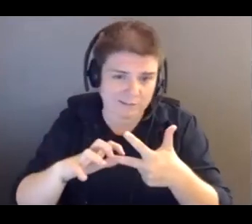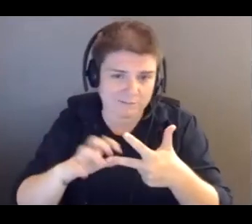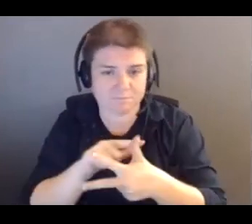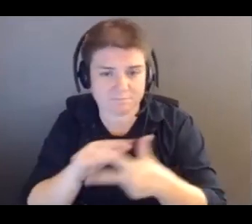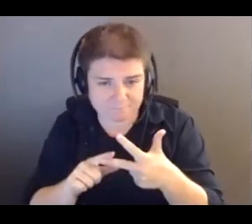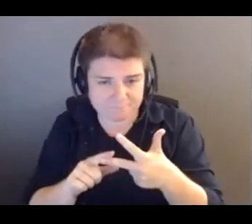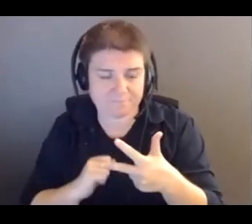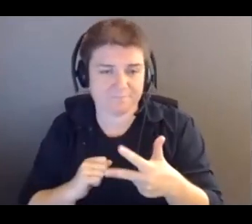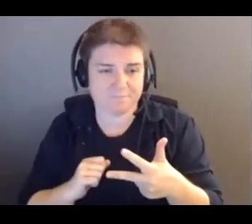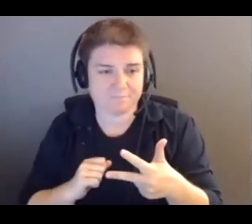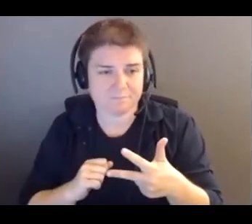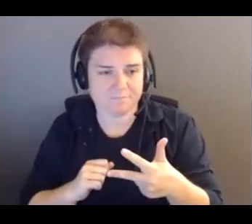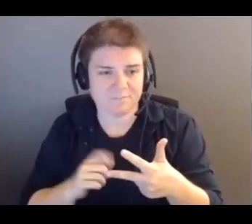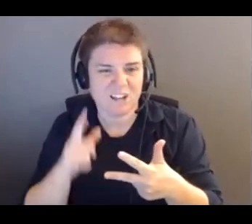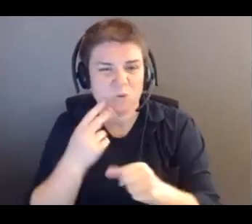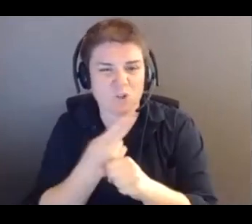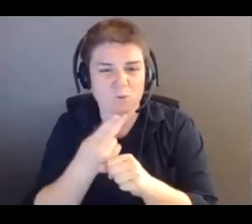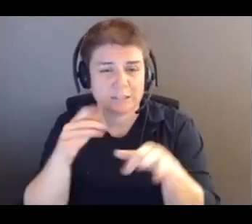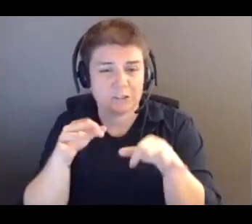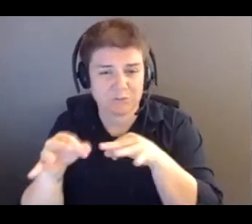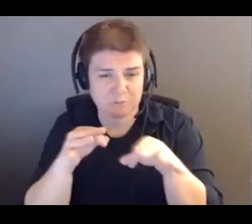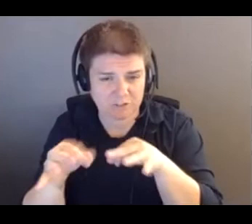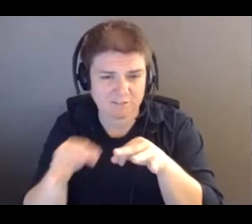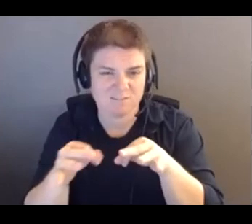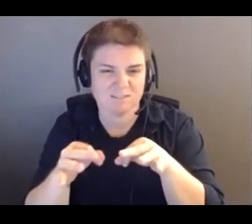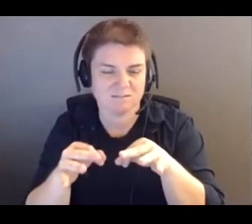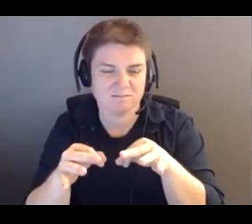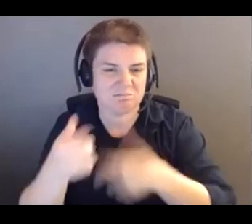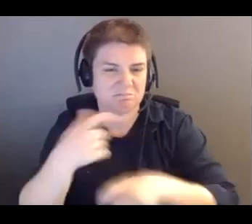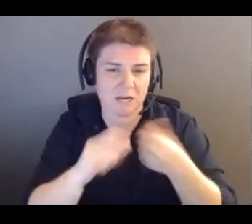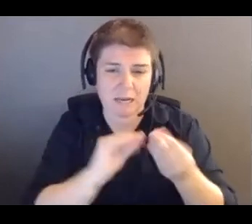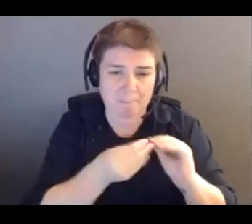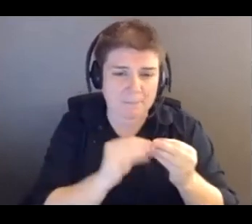We've chosen to use descriptions this year rather than numbers or numerical scales to